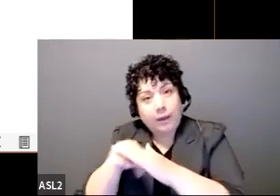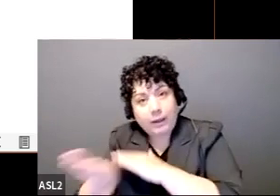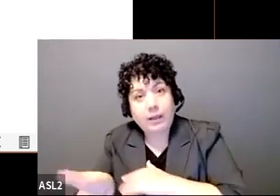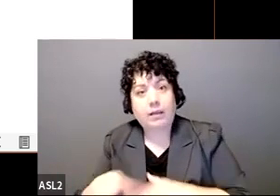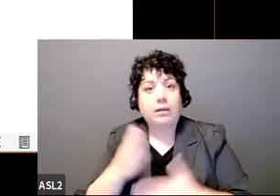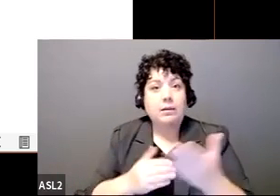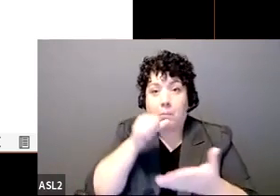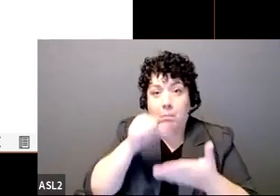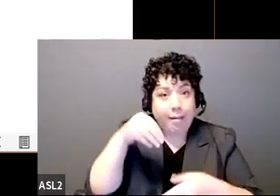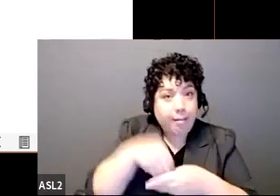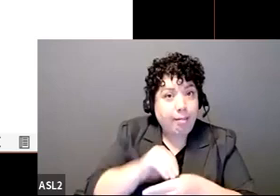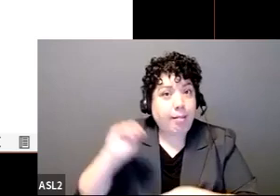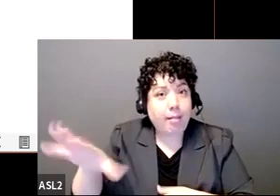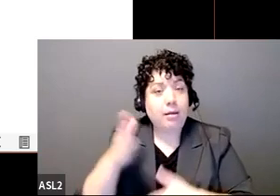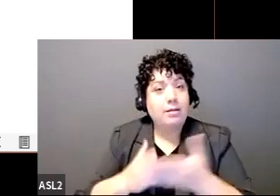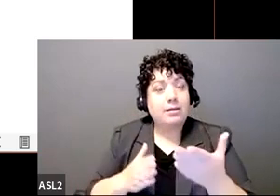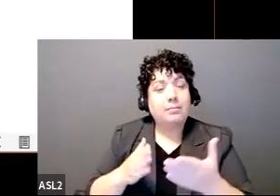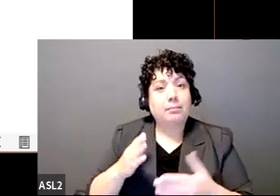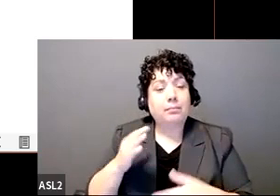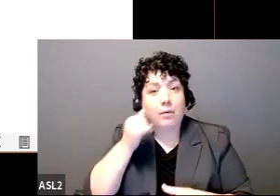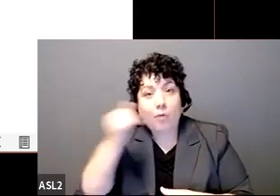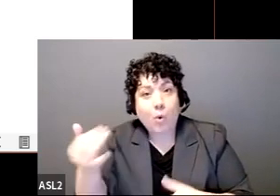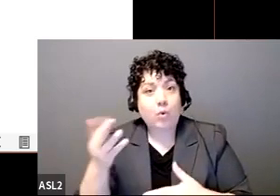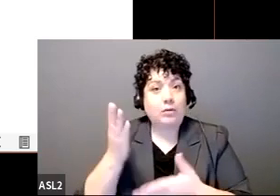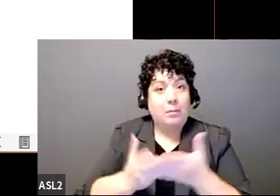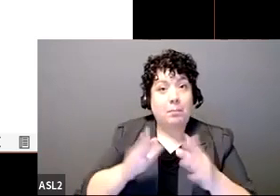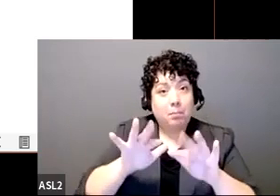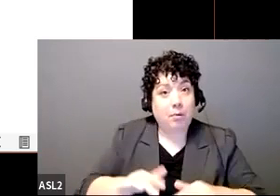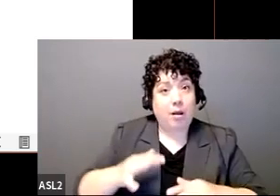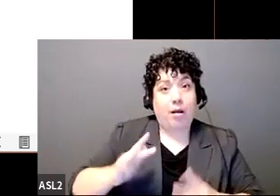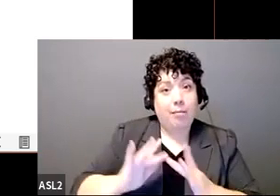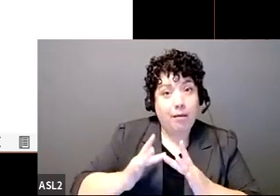online and not all these methods are available in each program or even in each province